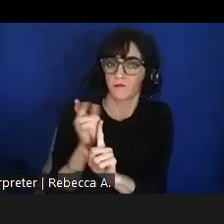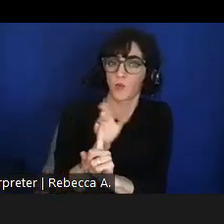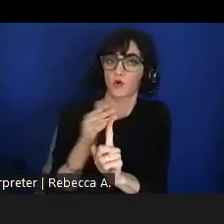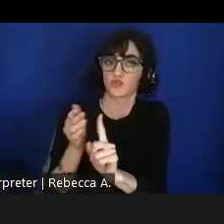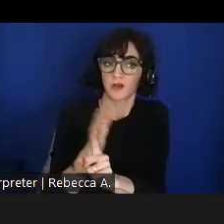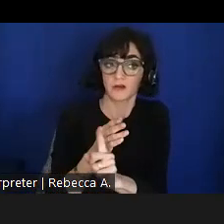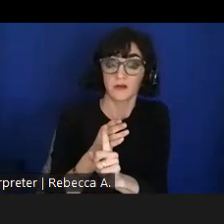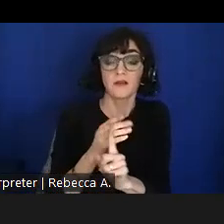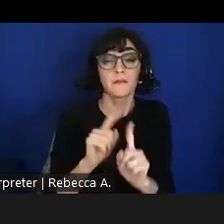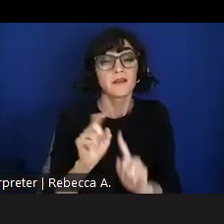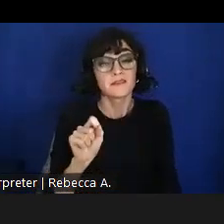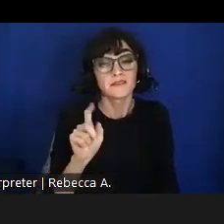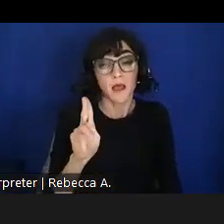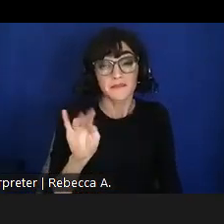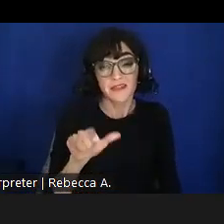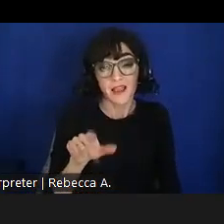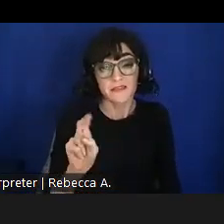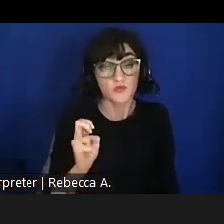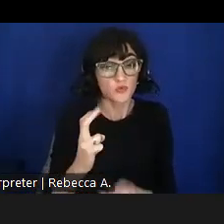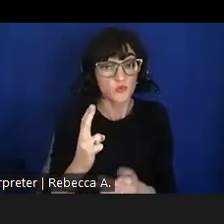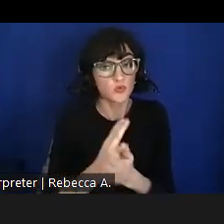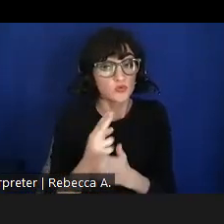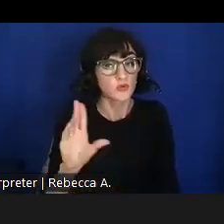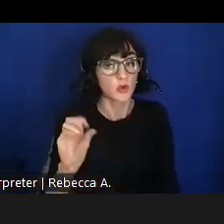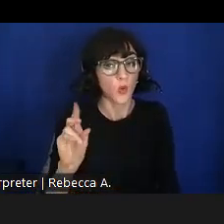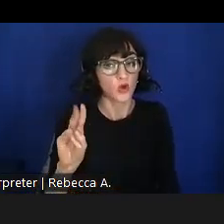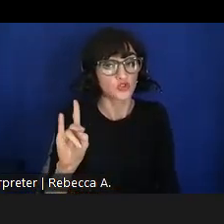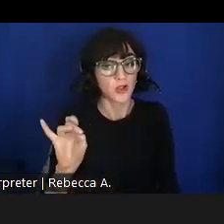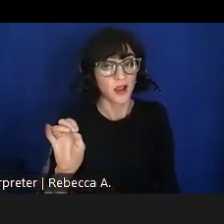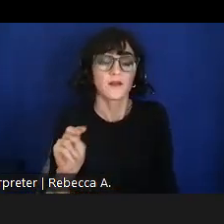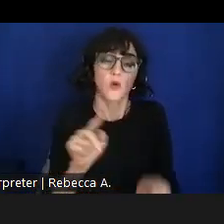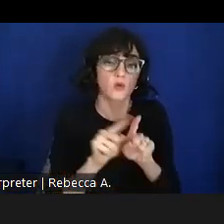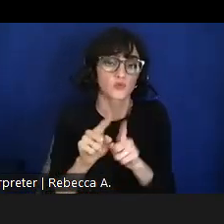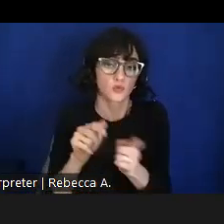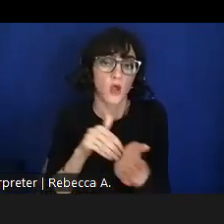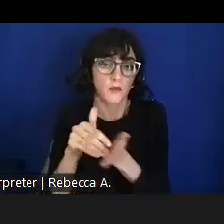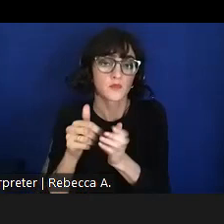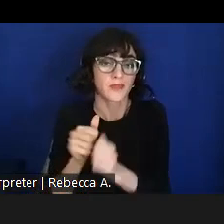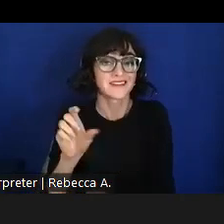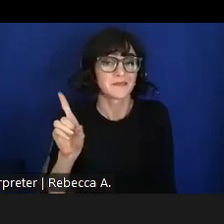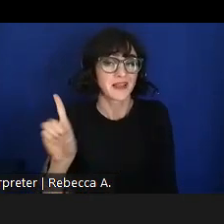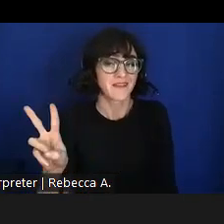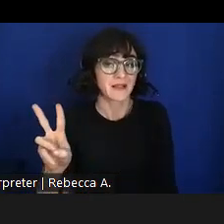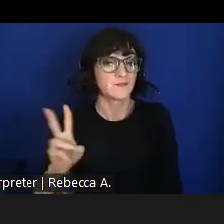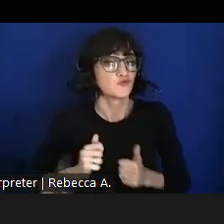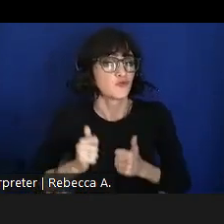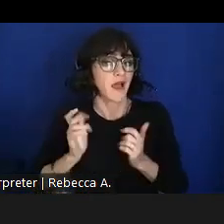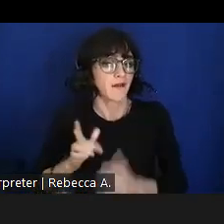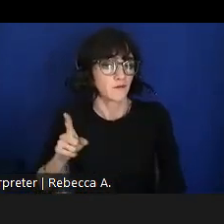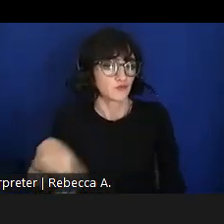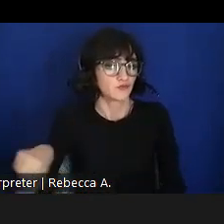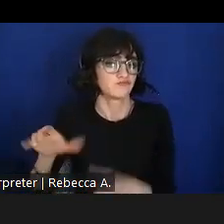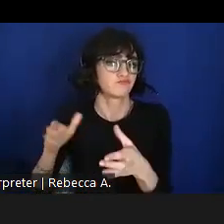actually very common among domestic violence survivors as well so substance use coercion